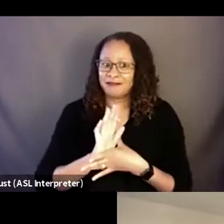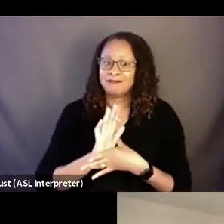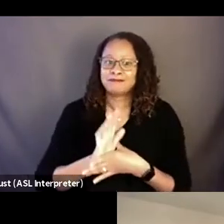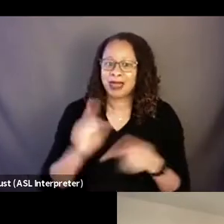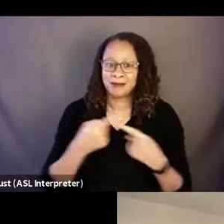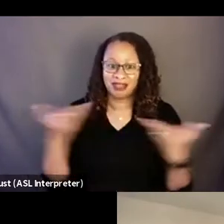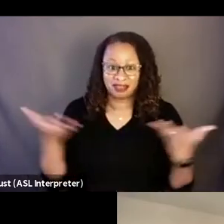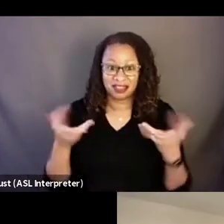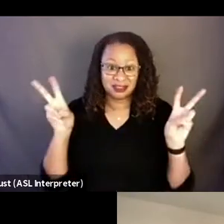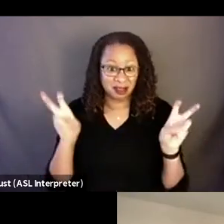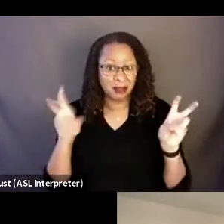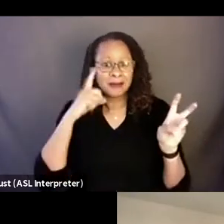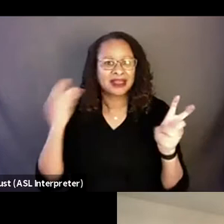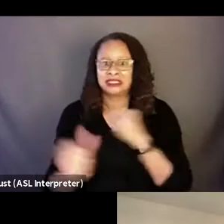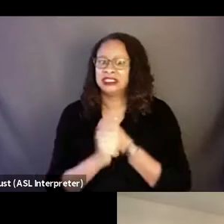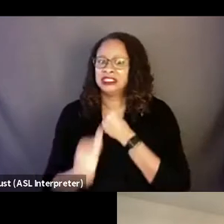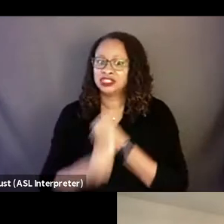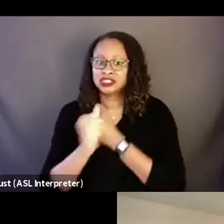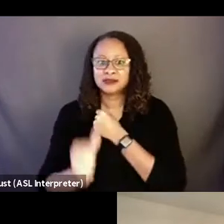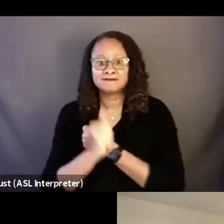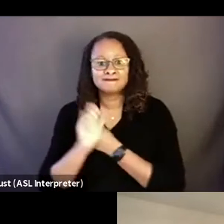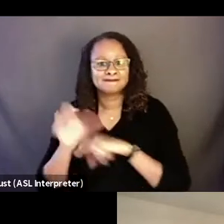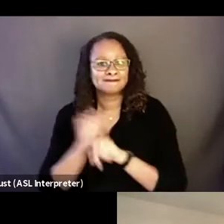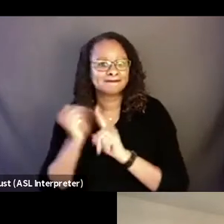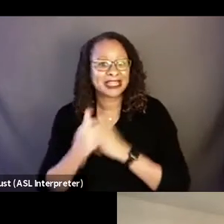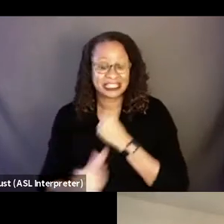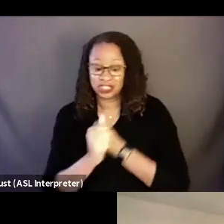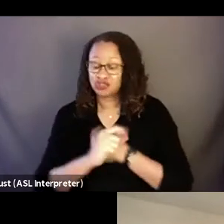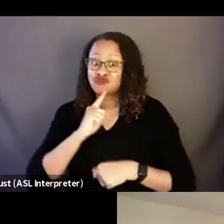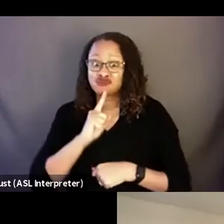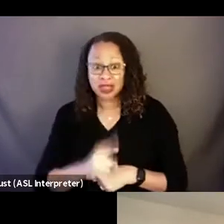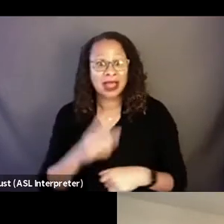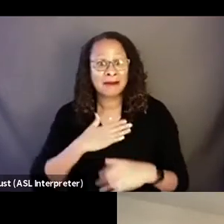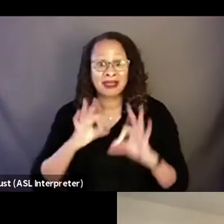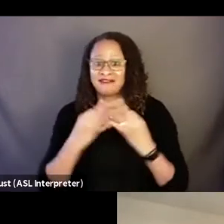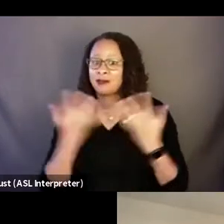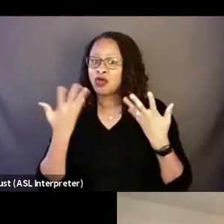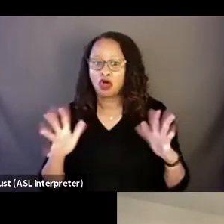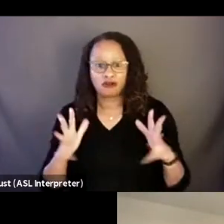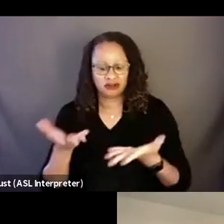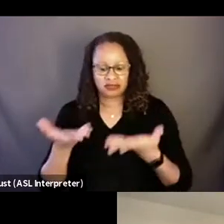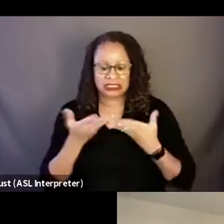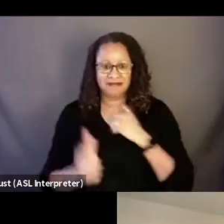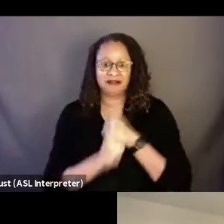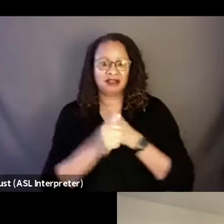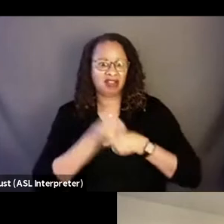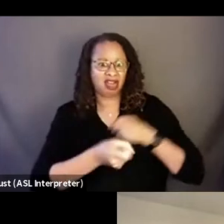because of how dangerous it was. And the danger was real, my family already received threats. So I was afraid that there would be more threats